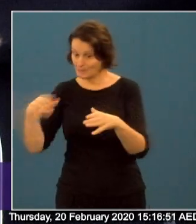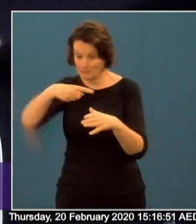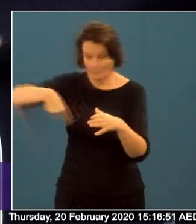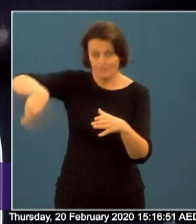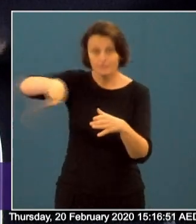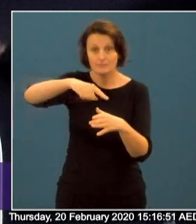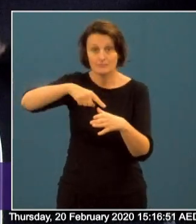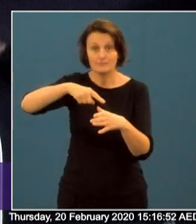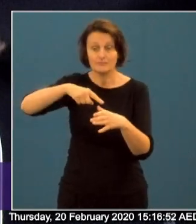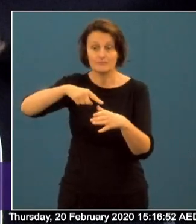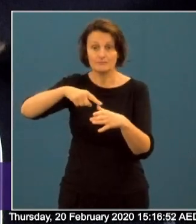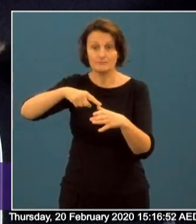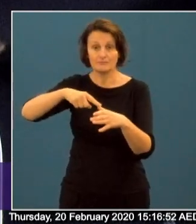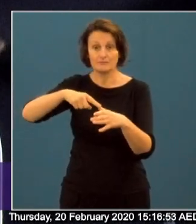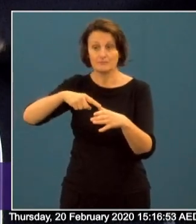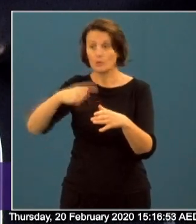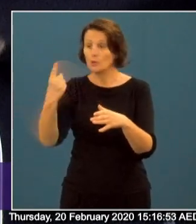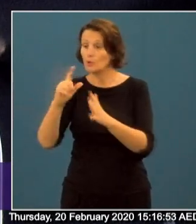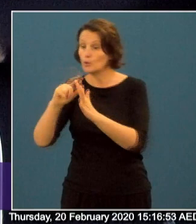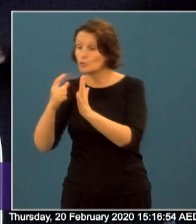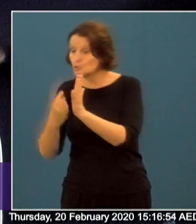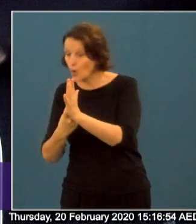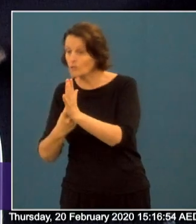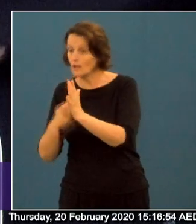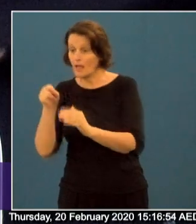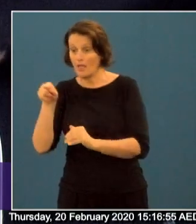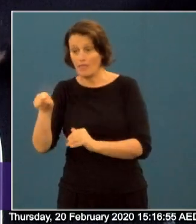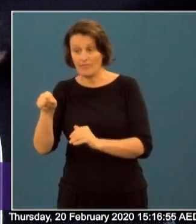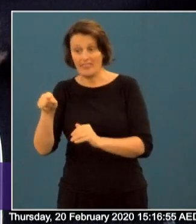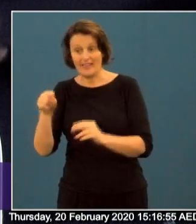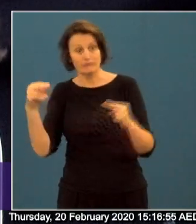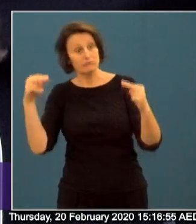the medical health professionals who will see adults - is a rehabilitation physician